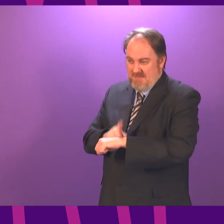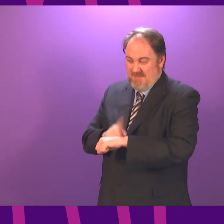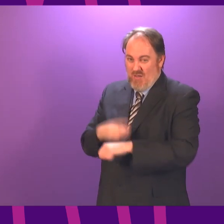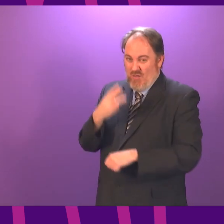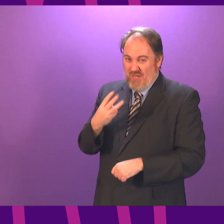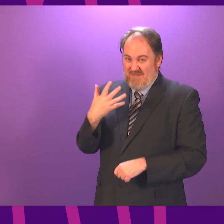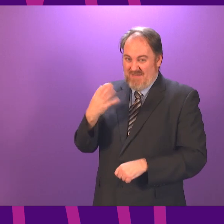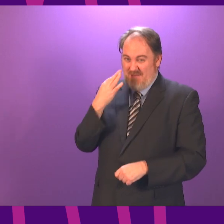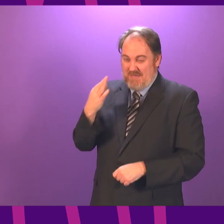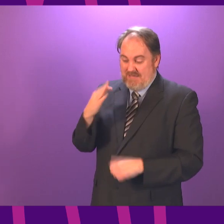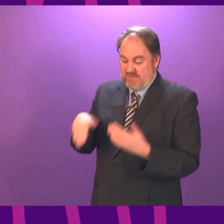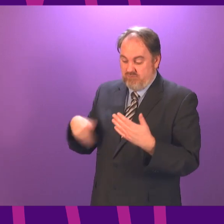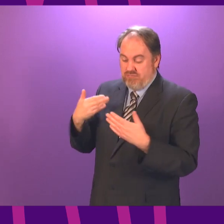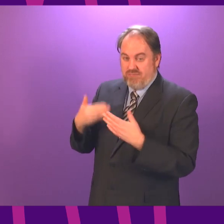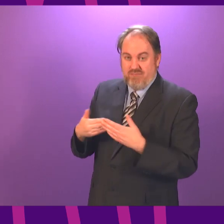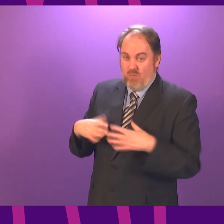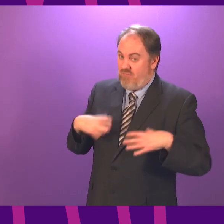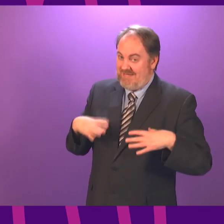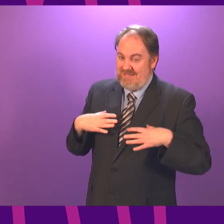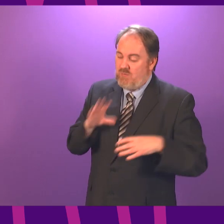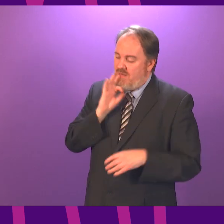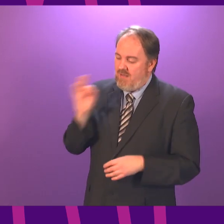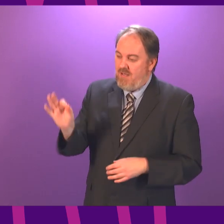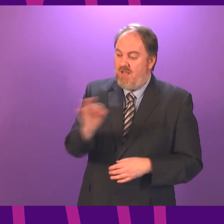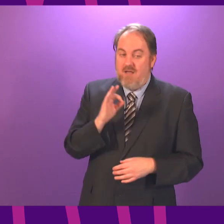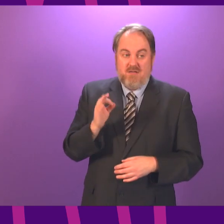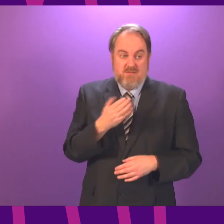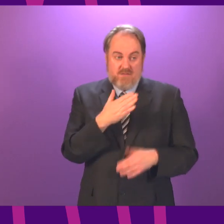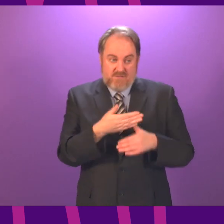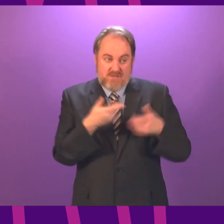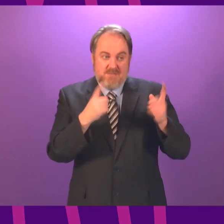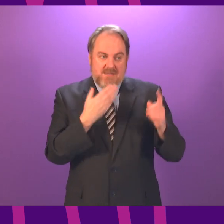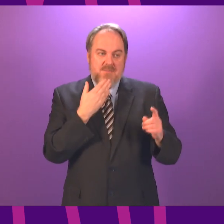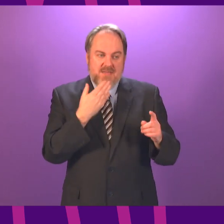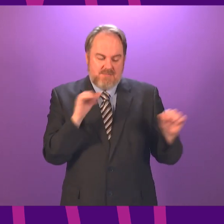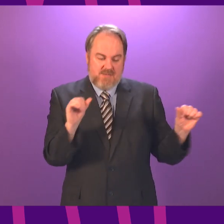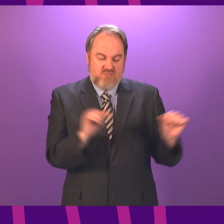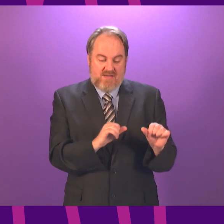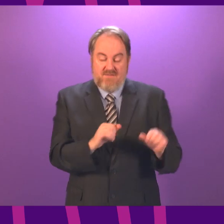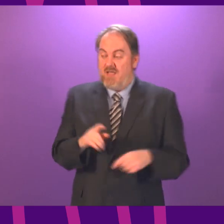35 minutes to get through the leaders’ questions, so I appeal to members and the First Minister to make their questions and answers succinct.